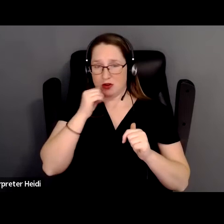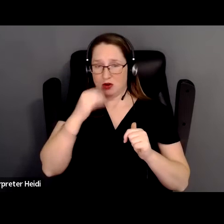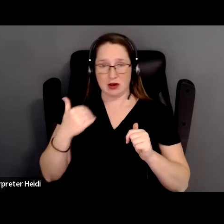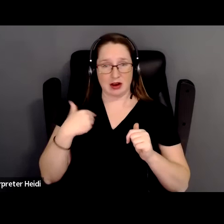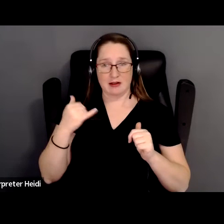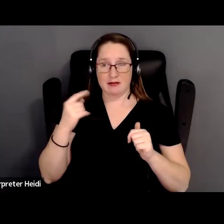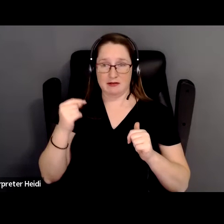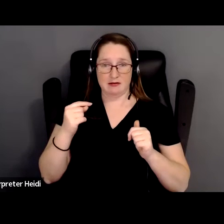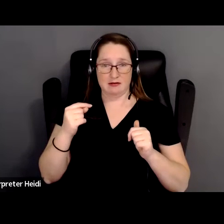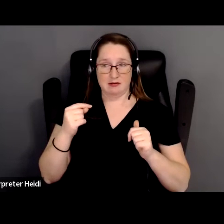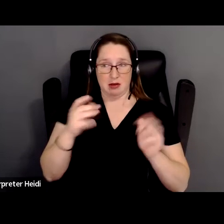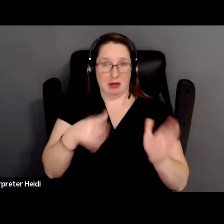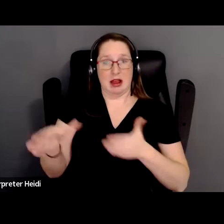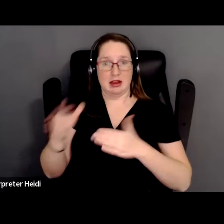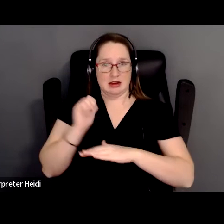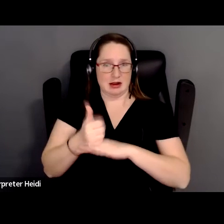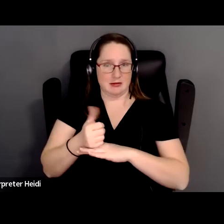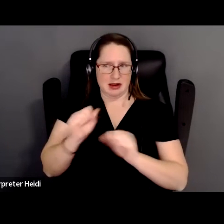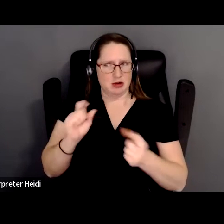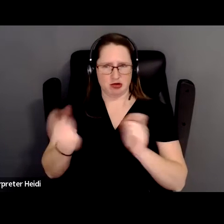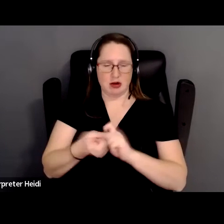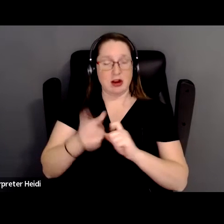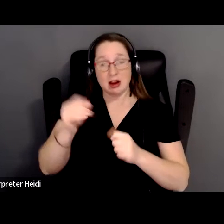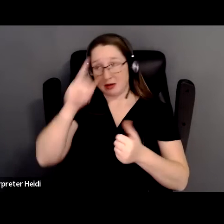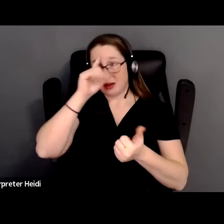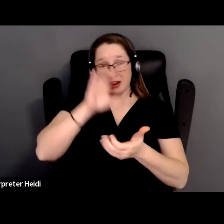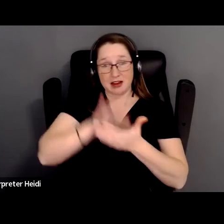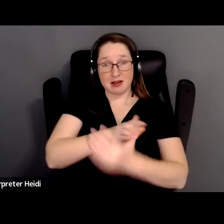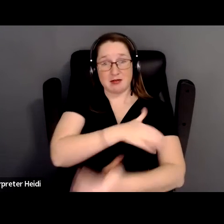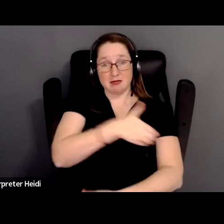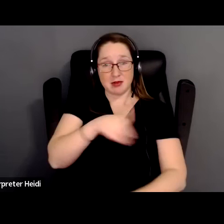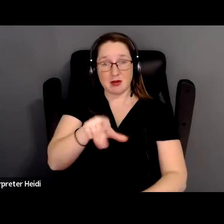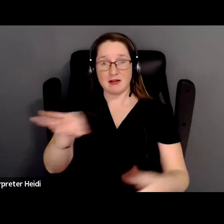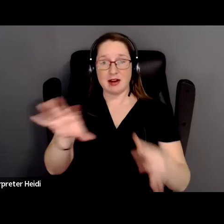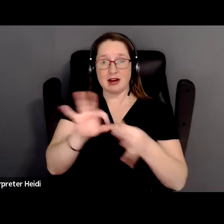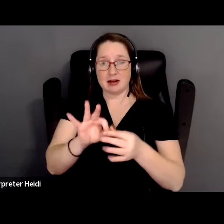A plan in place, and to believe in the power of connection between self-advocates.